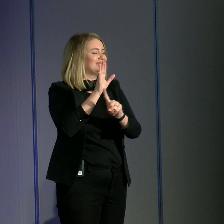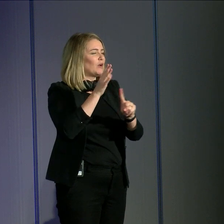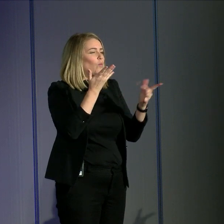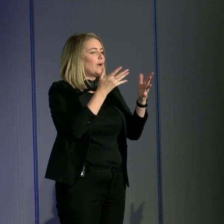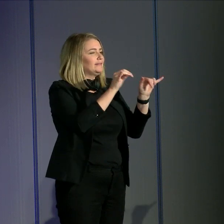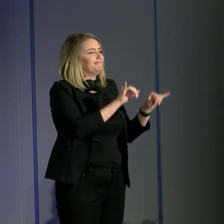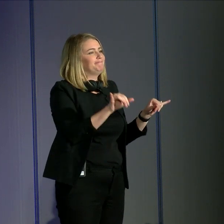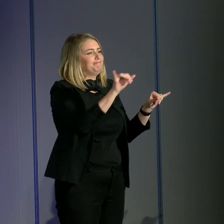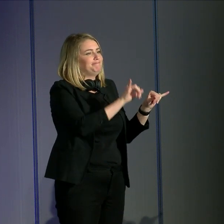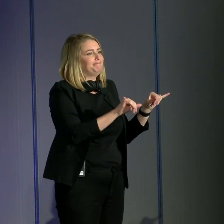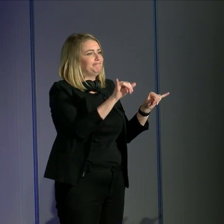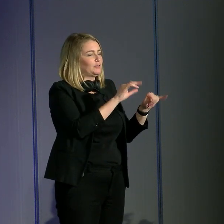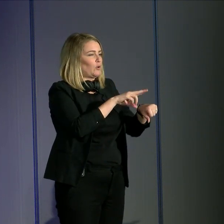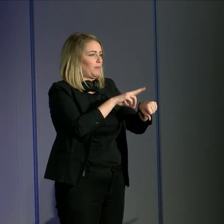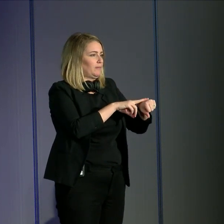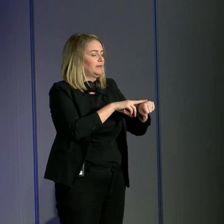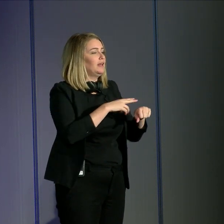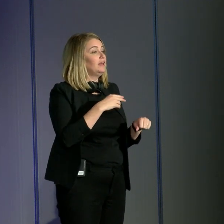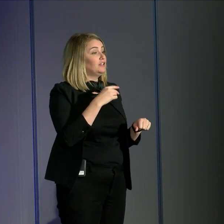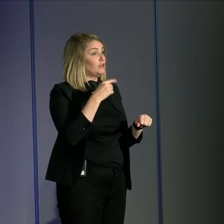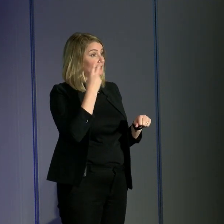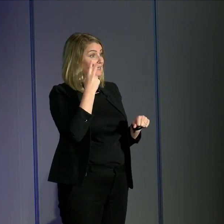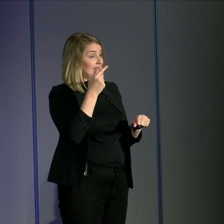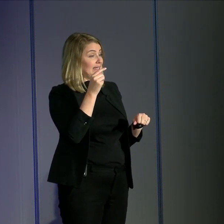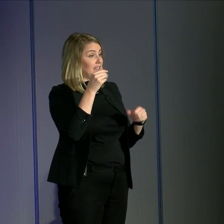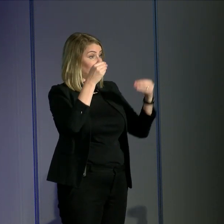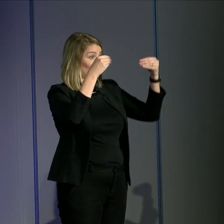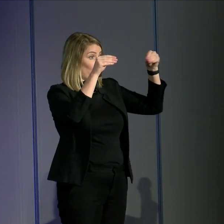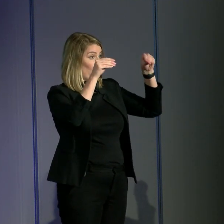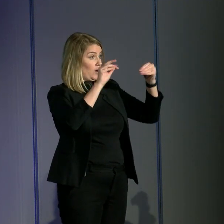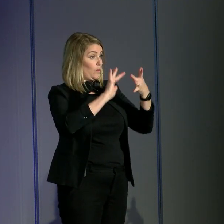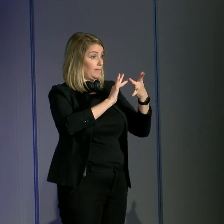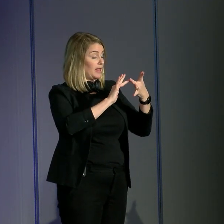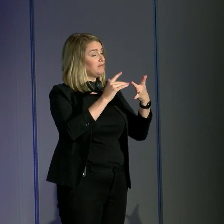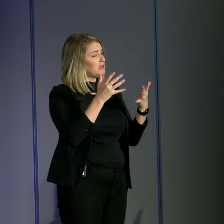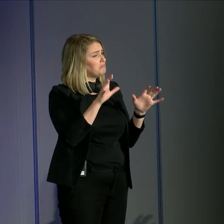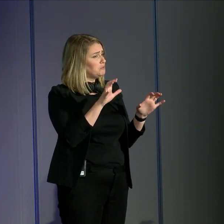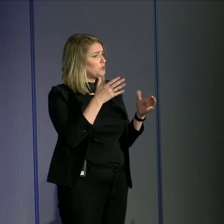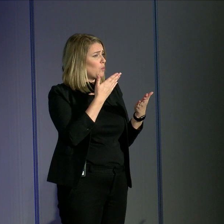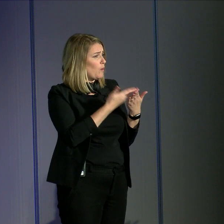You can see for this web store site, that they have been doing reasonably well on this